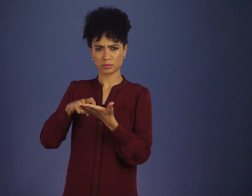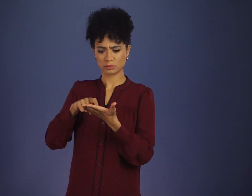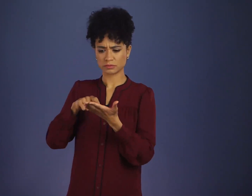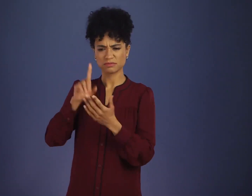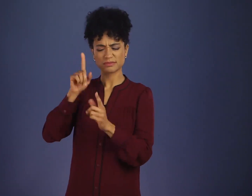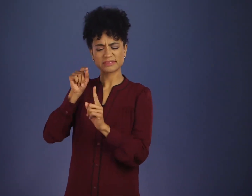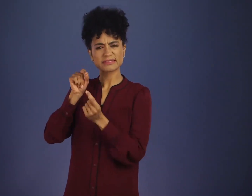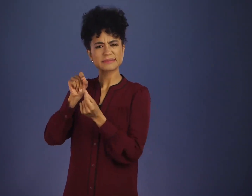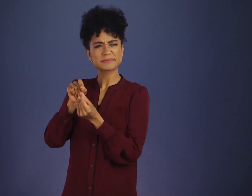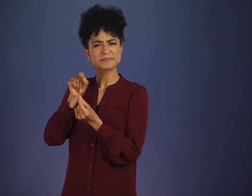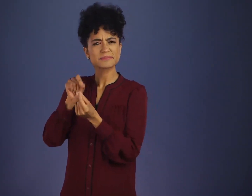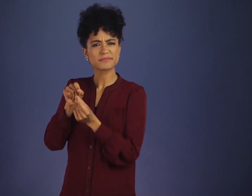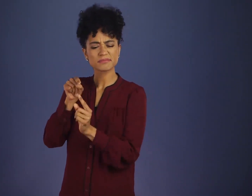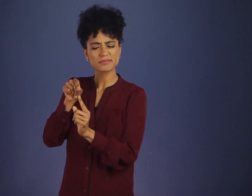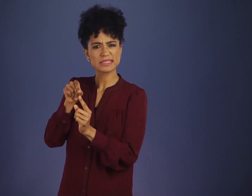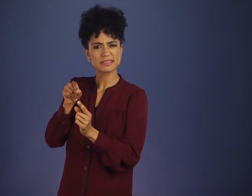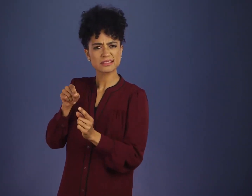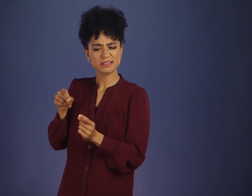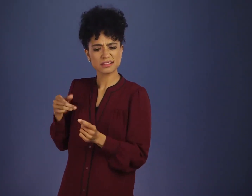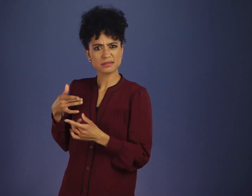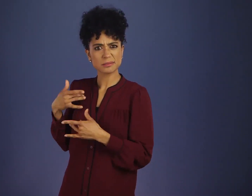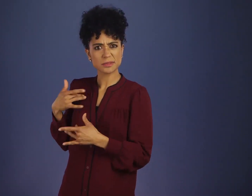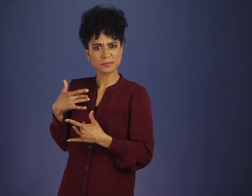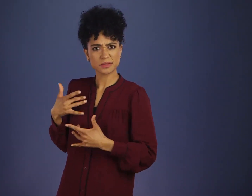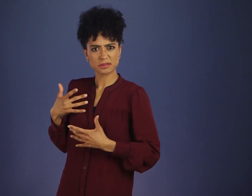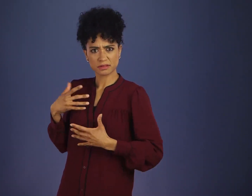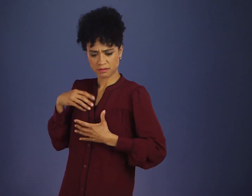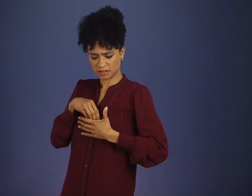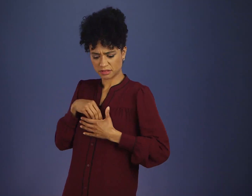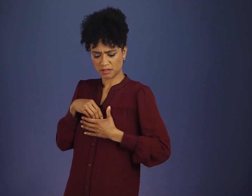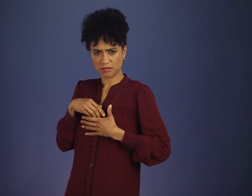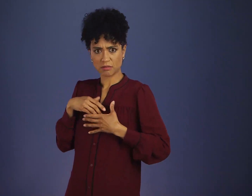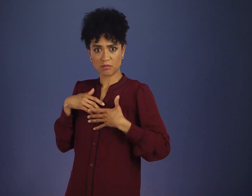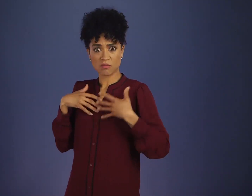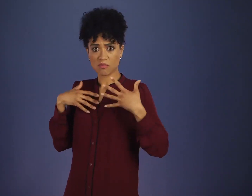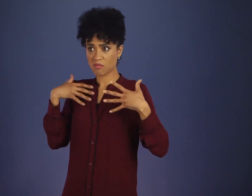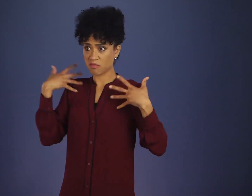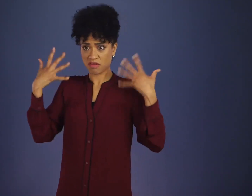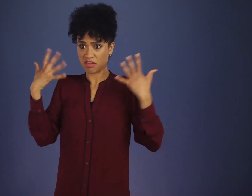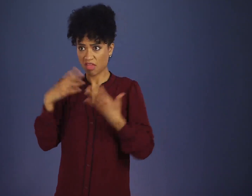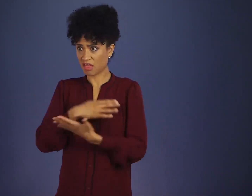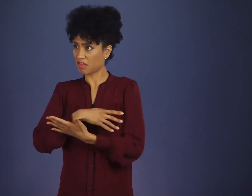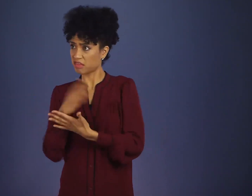Alcoholics especially should be able to see that instinct run wild in themselves